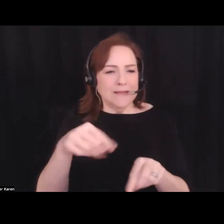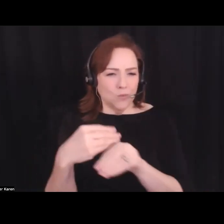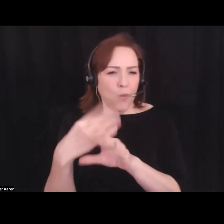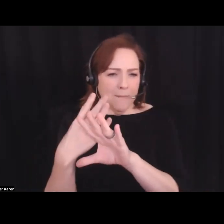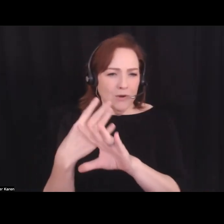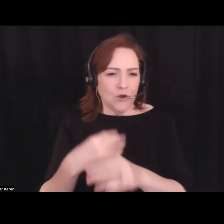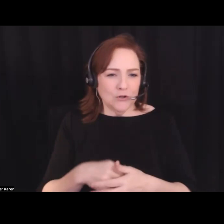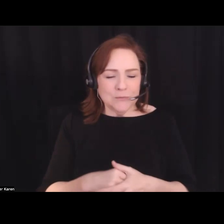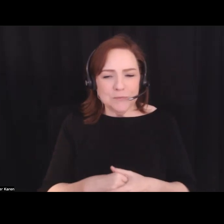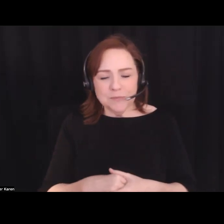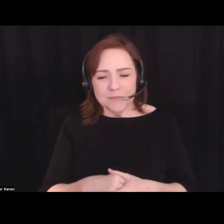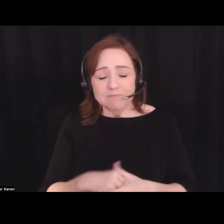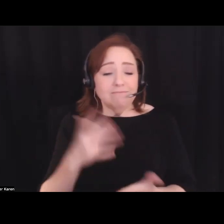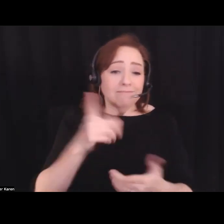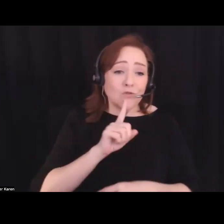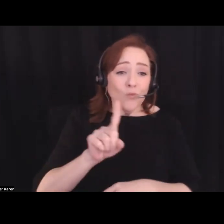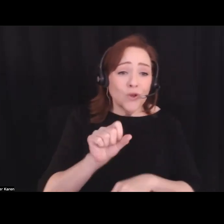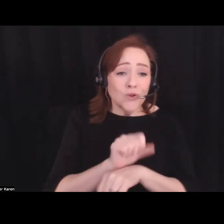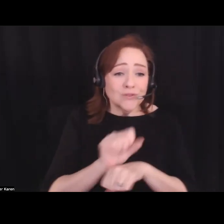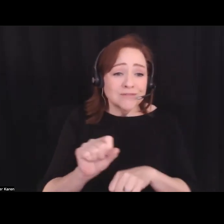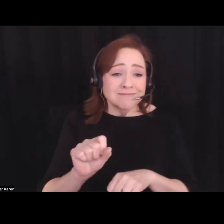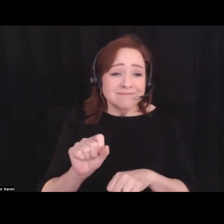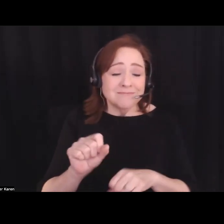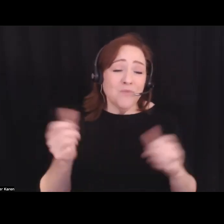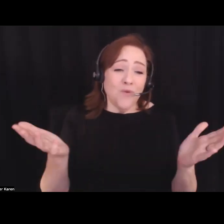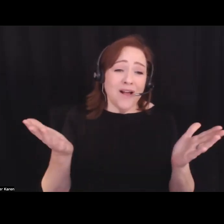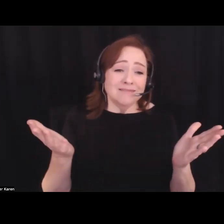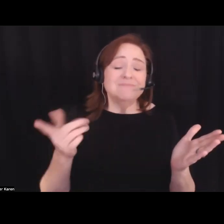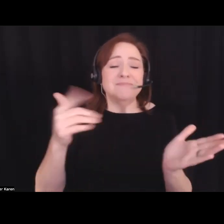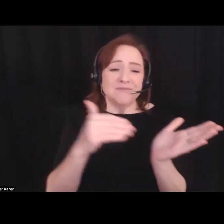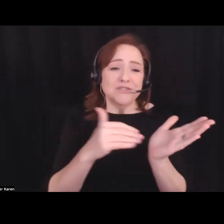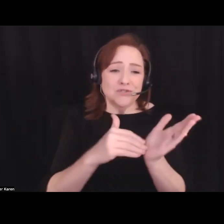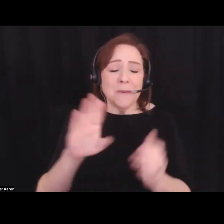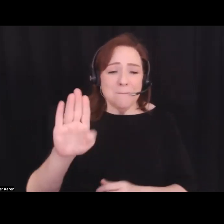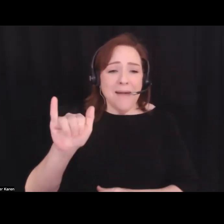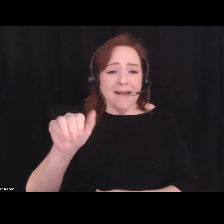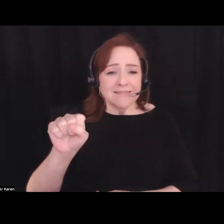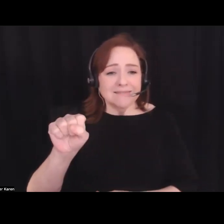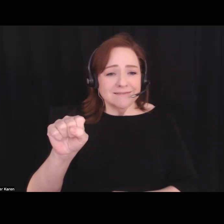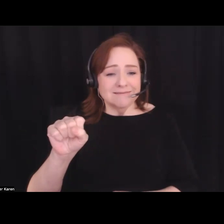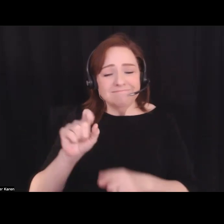is that that physician bias towards individuals and patients with disabilities and the general